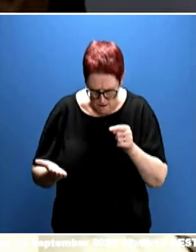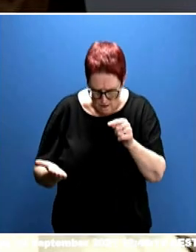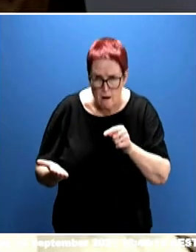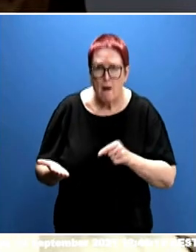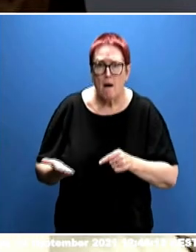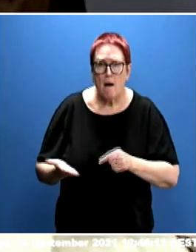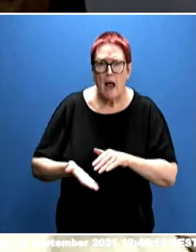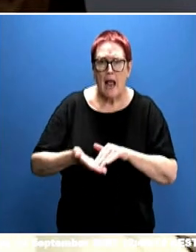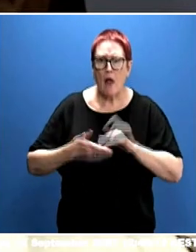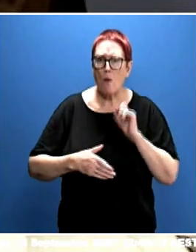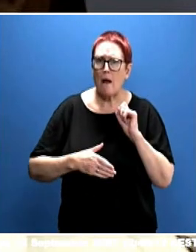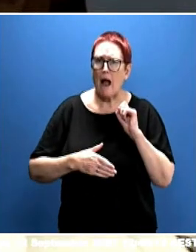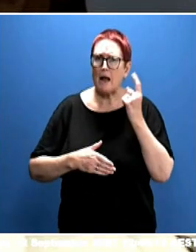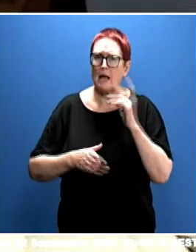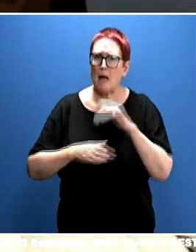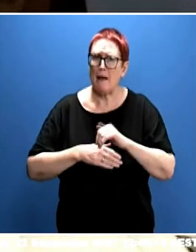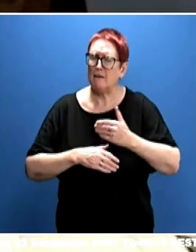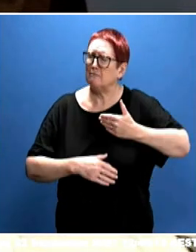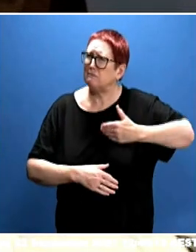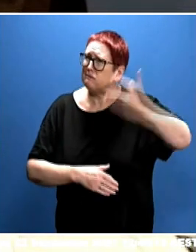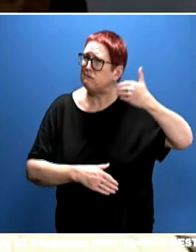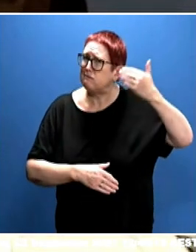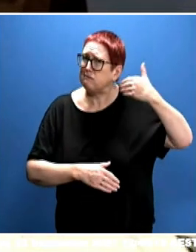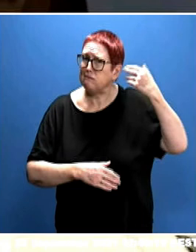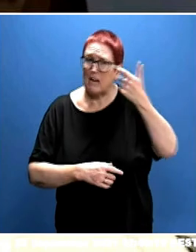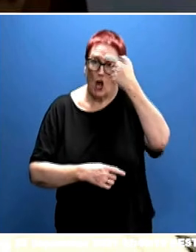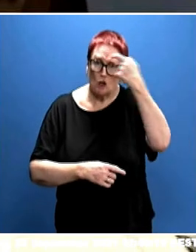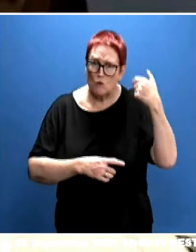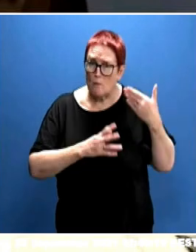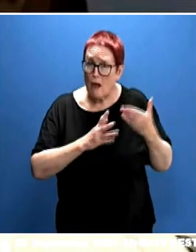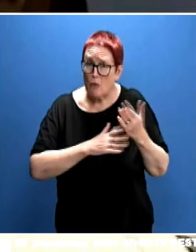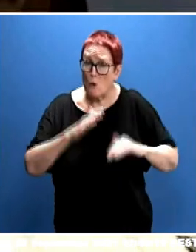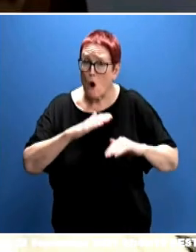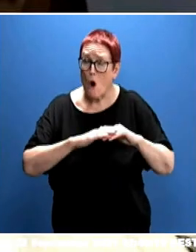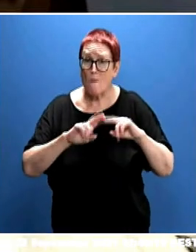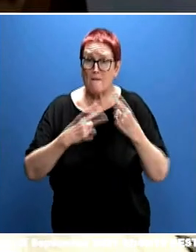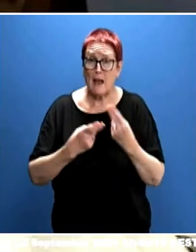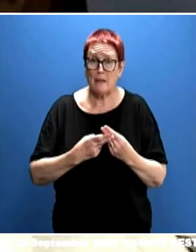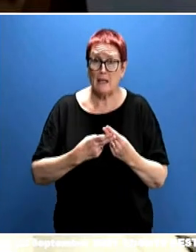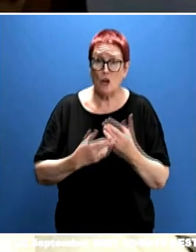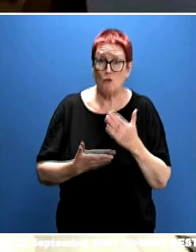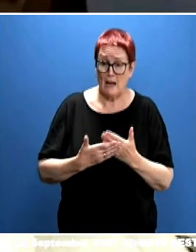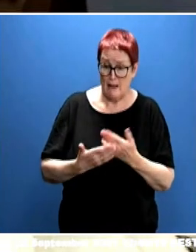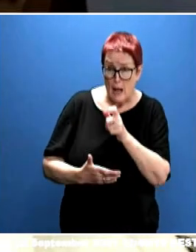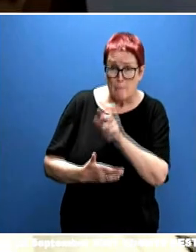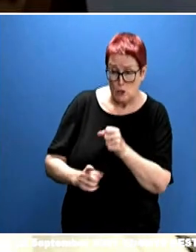intergenerational and systematic issues which had a direct impact on the life experience of the person she was sentencing.